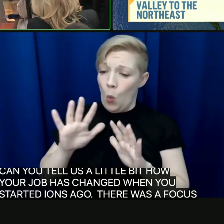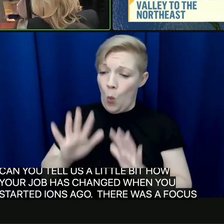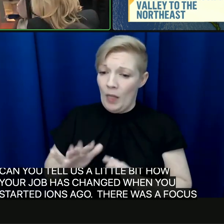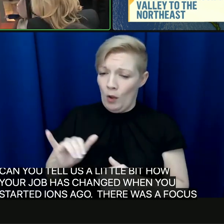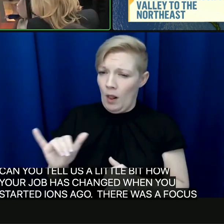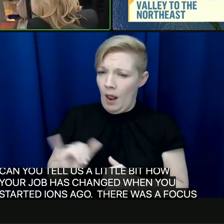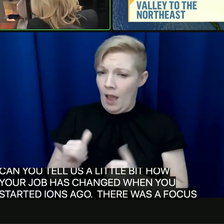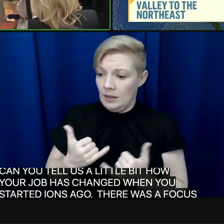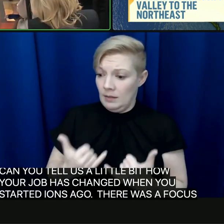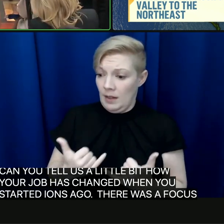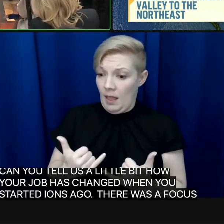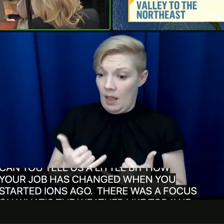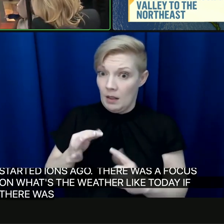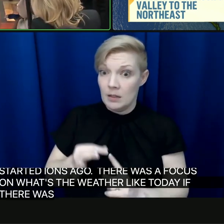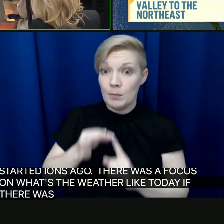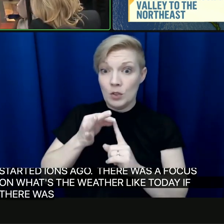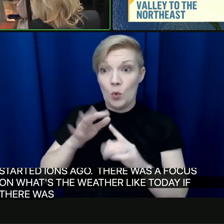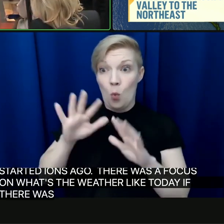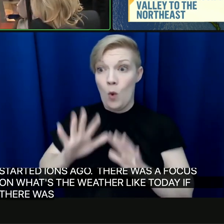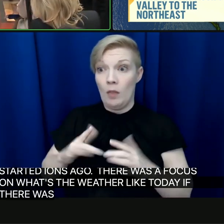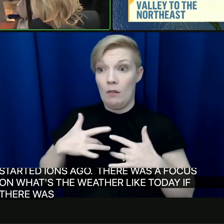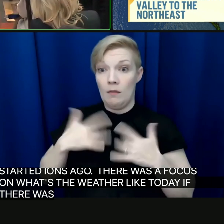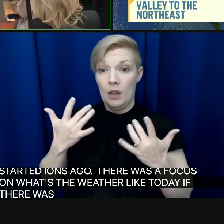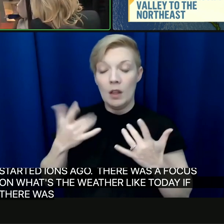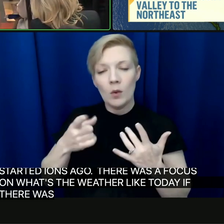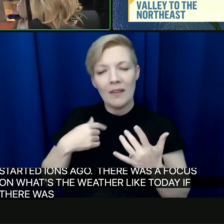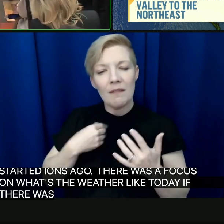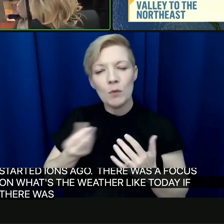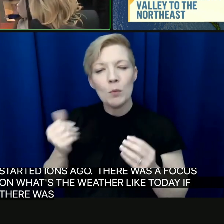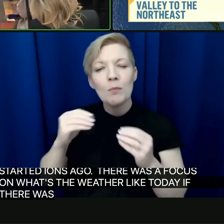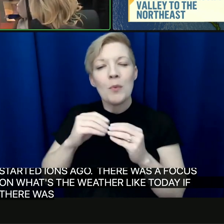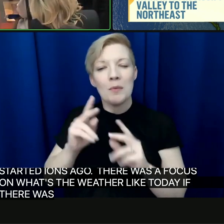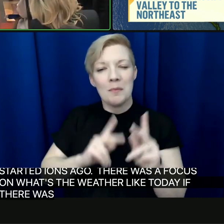You've got a few more people on the job, as we were talking about before the segment today.